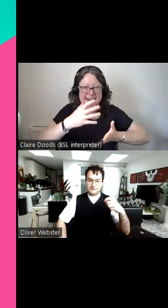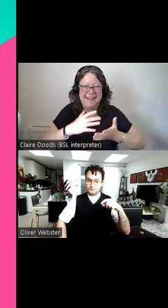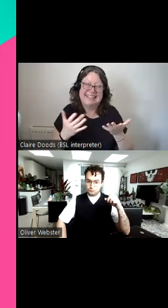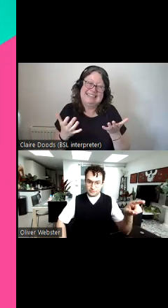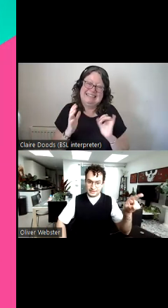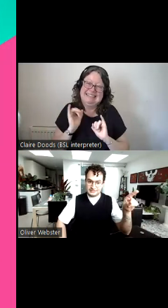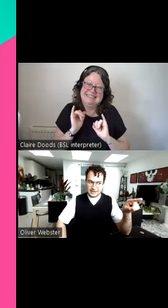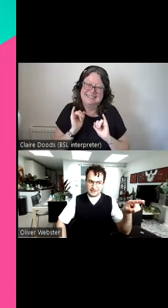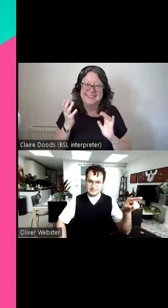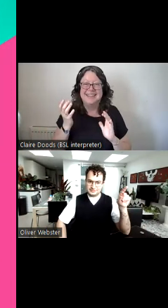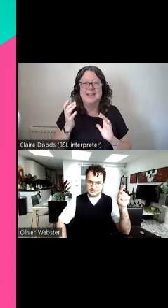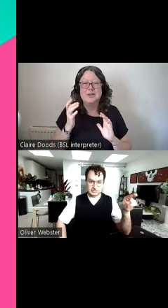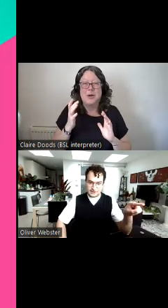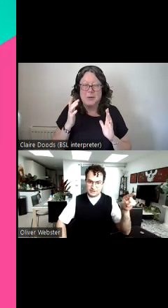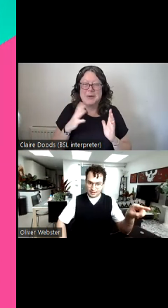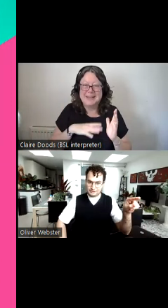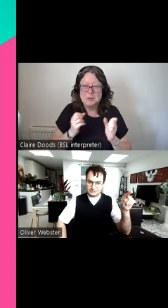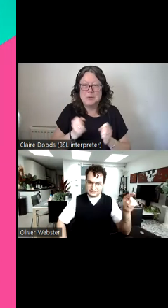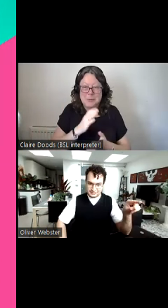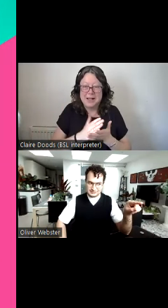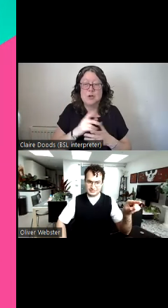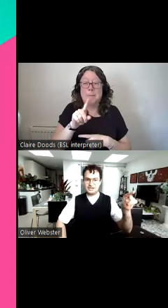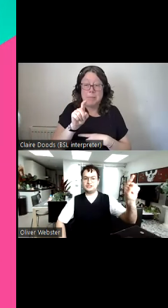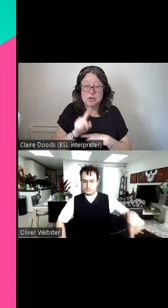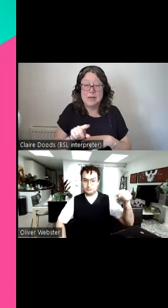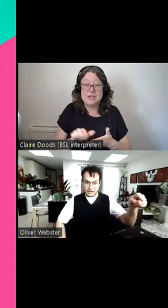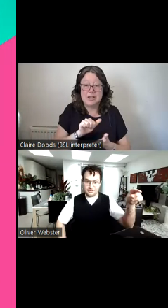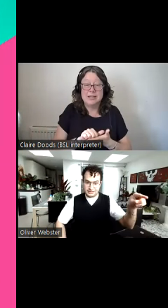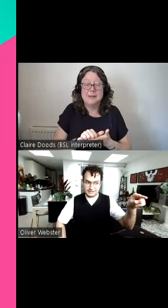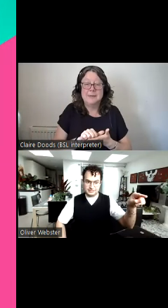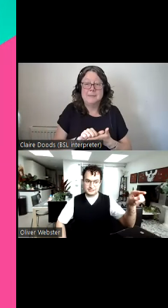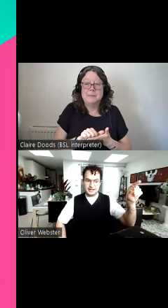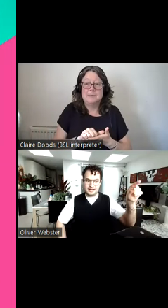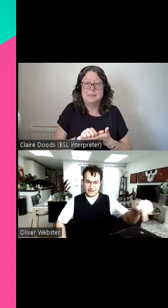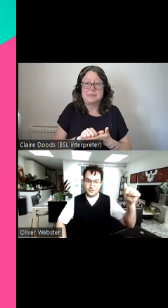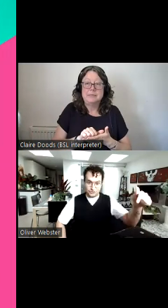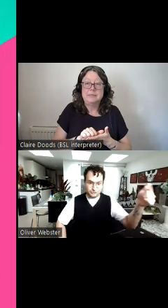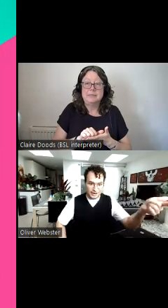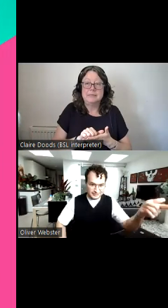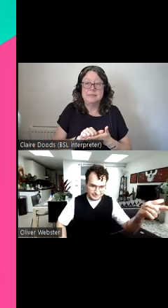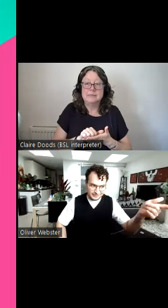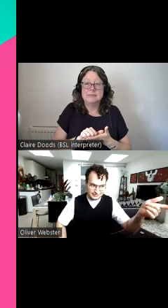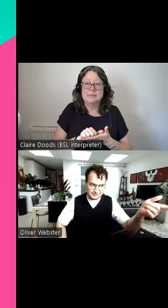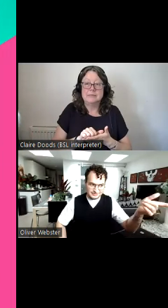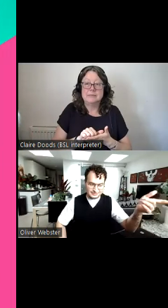If what they're saying doesn't make grammatical sense, subtitle it incorrectly